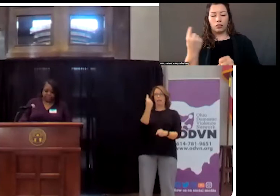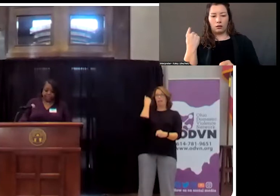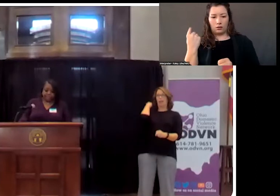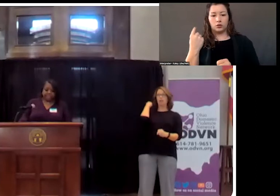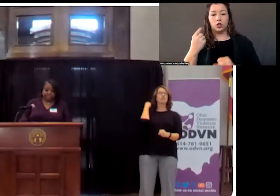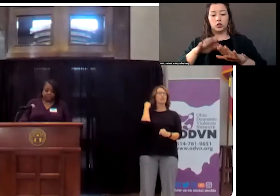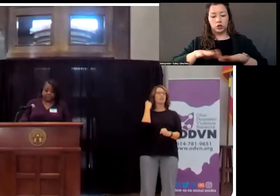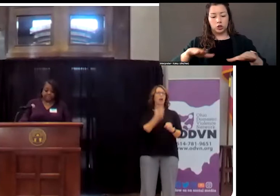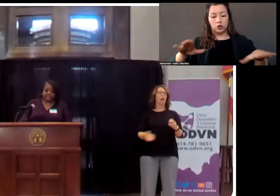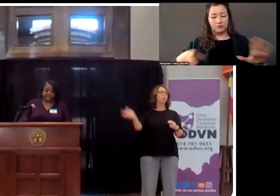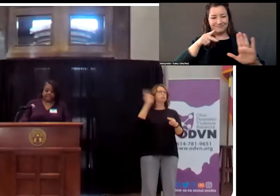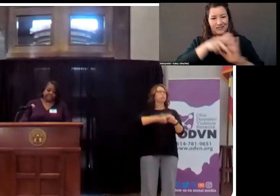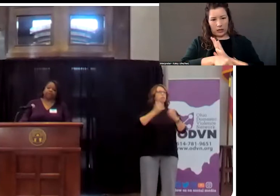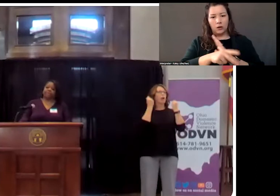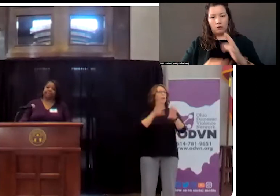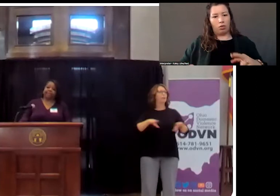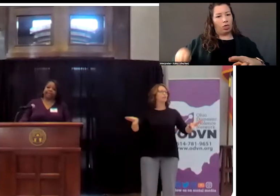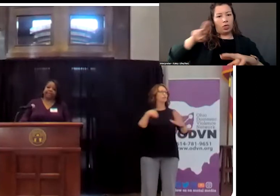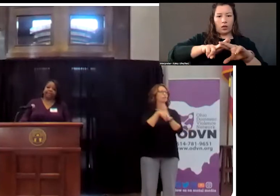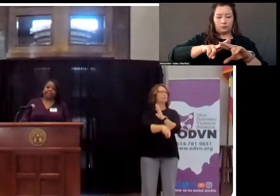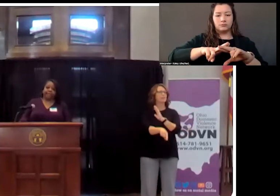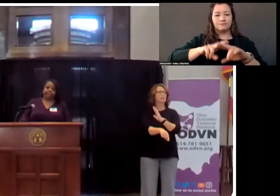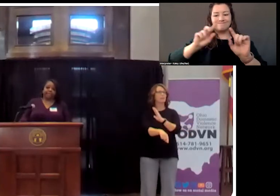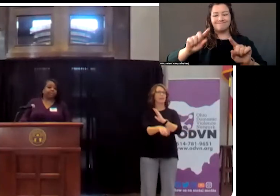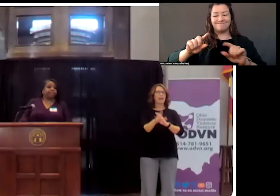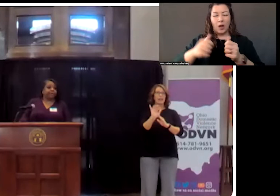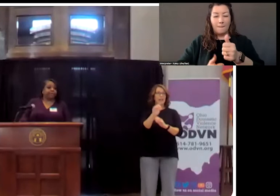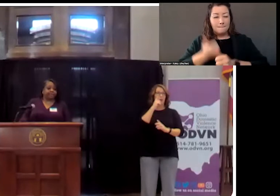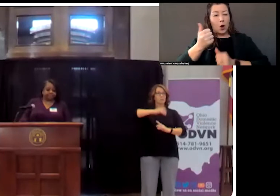which is the most since ODVN began this reporting.